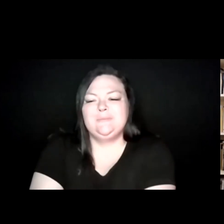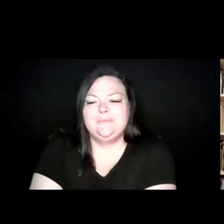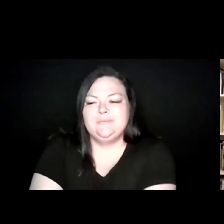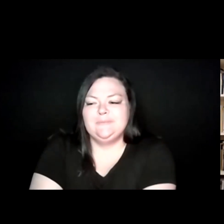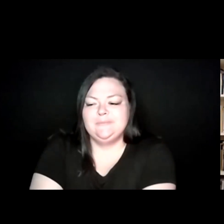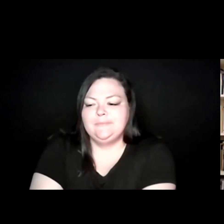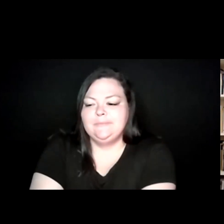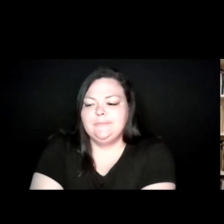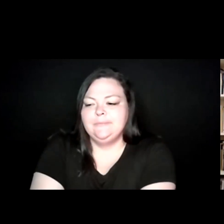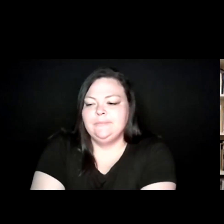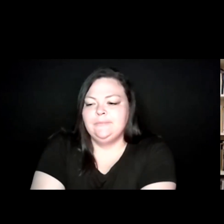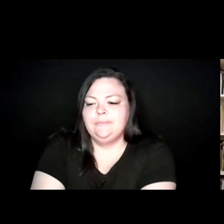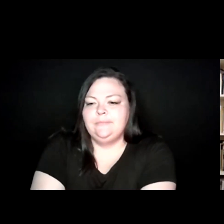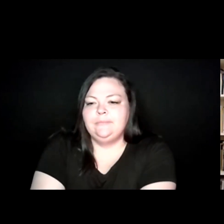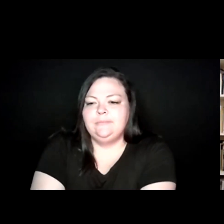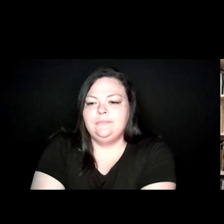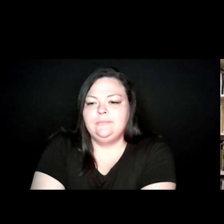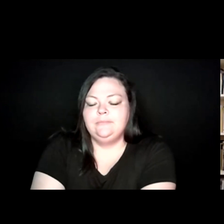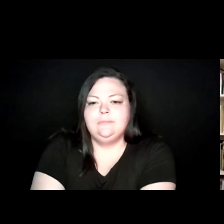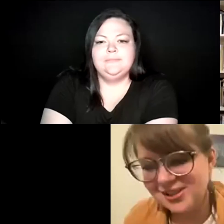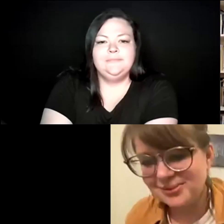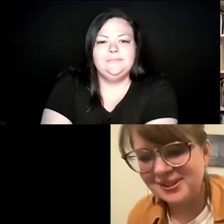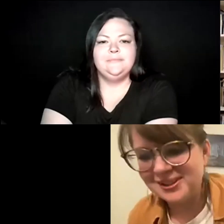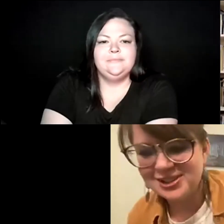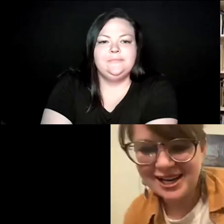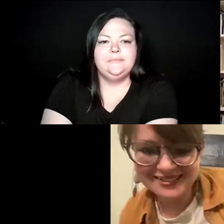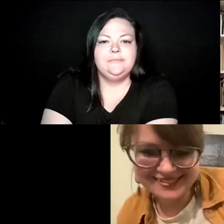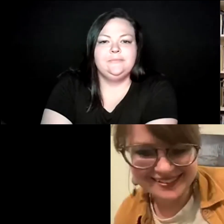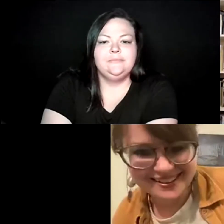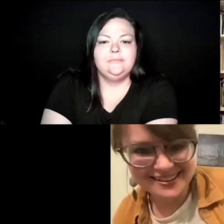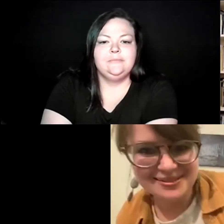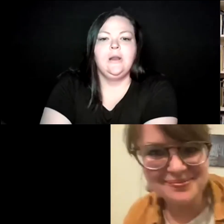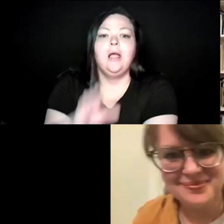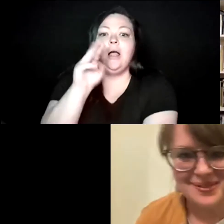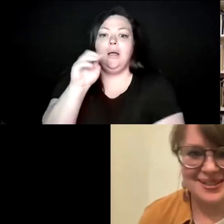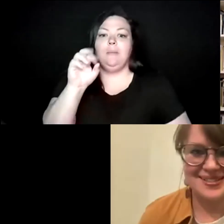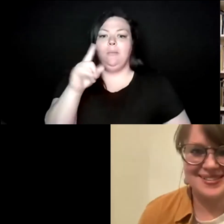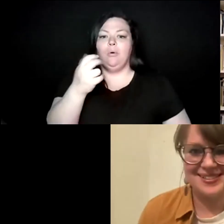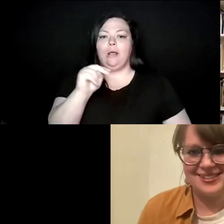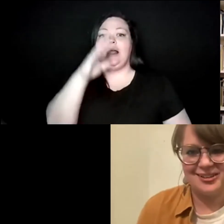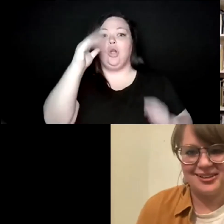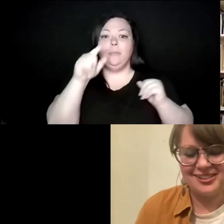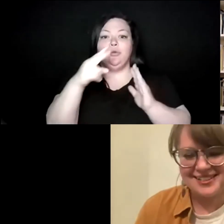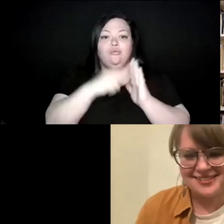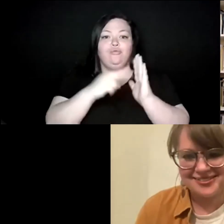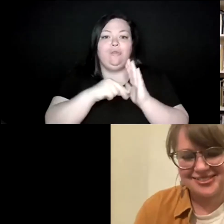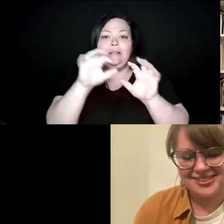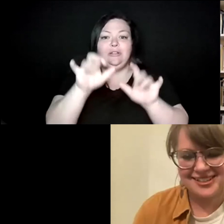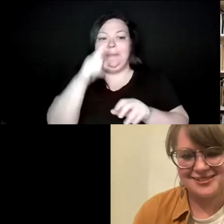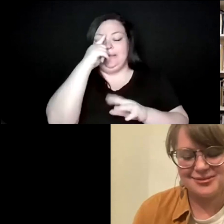Morgan, I hope that you read the chat, um, because there are lots of, lots of, uh,